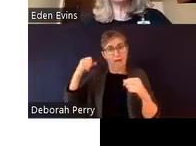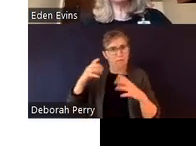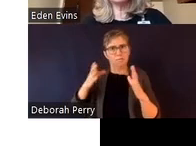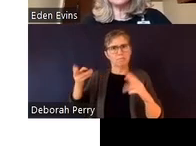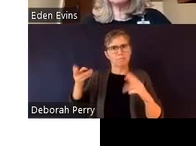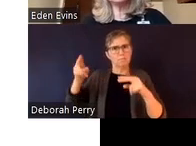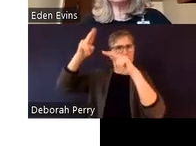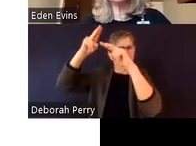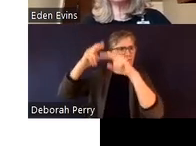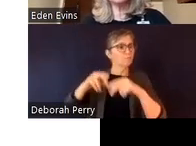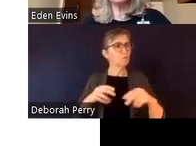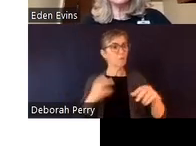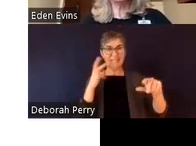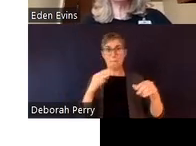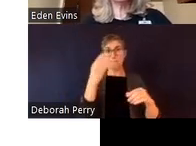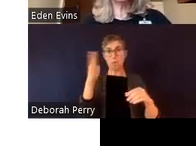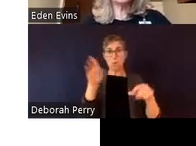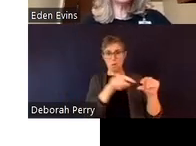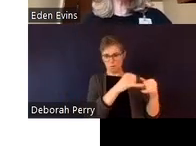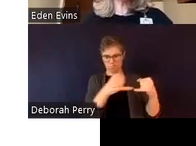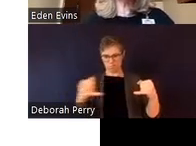people without a mental health disorder. So, there's a difference - there's a pretty